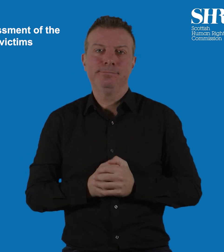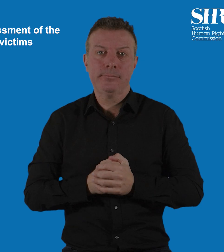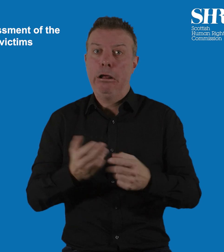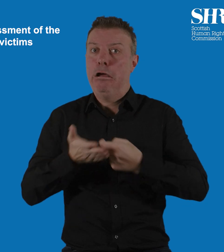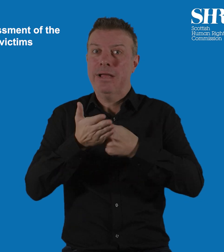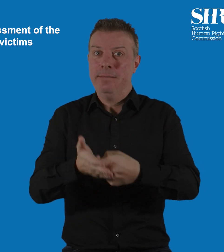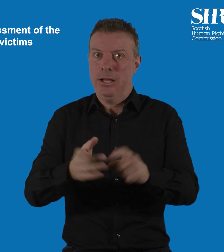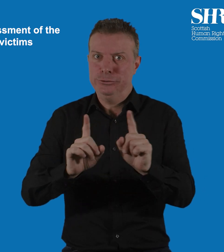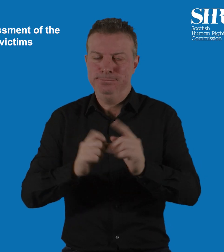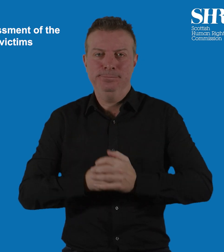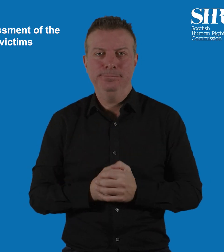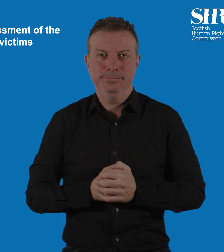Recommendations